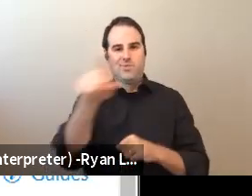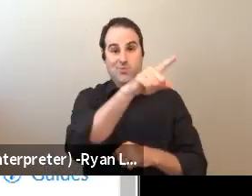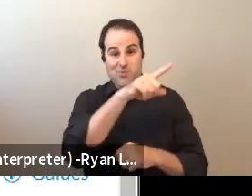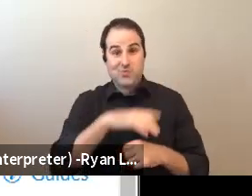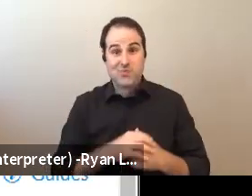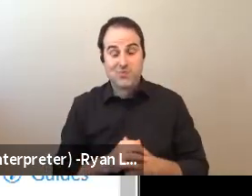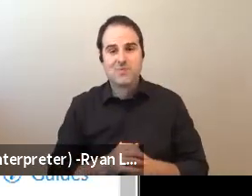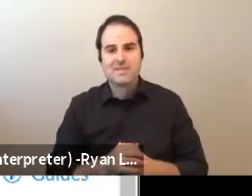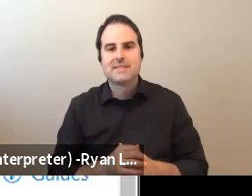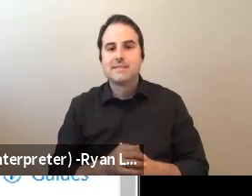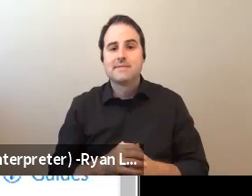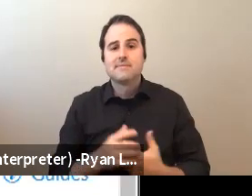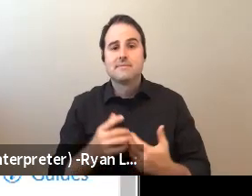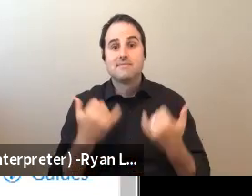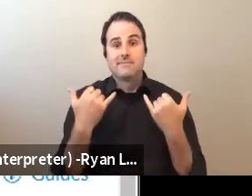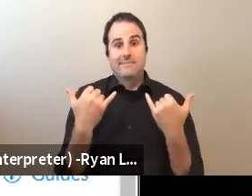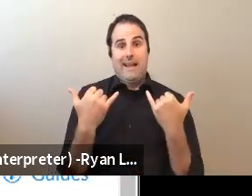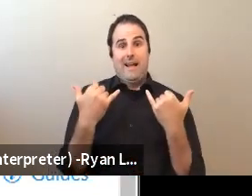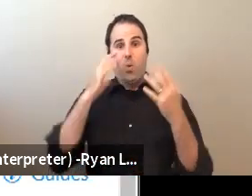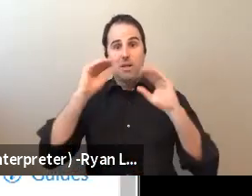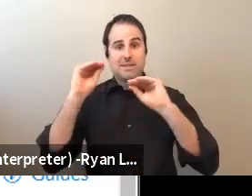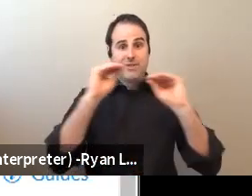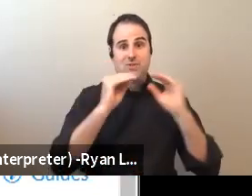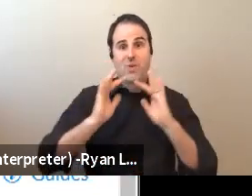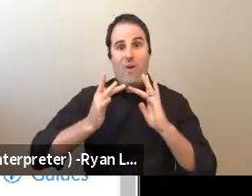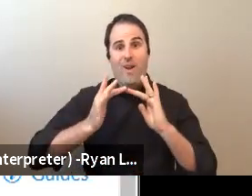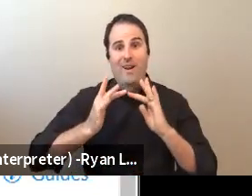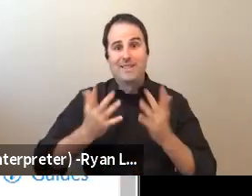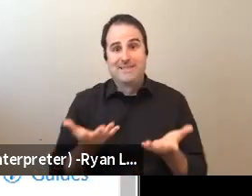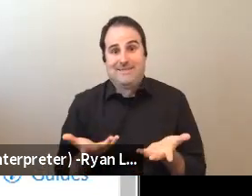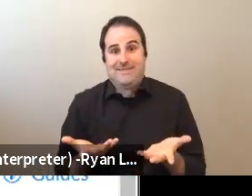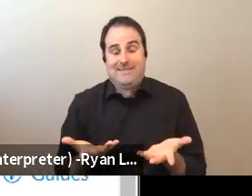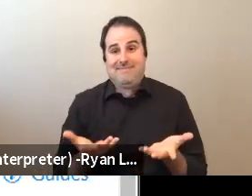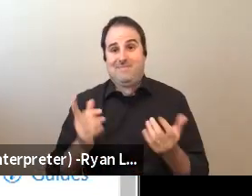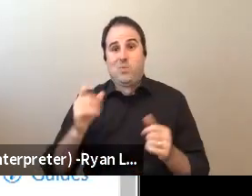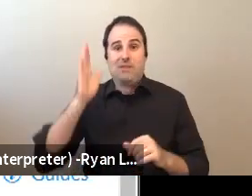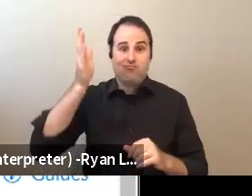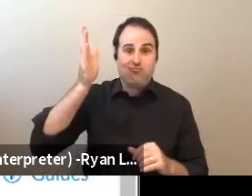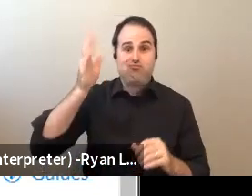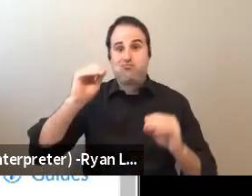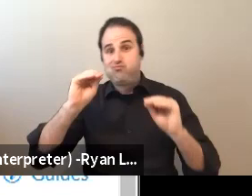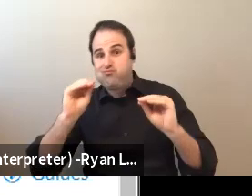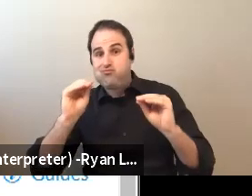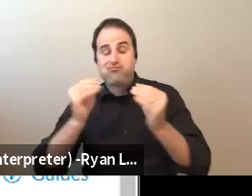Sally Potter: You know, we're in this online environment. This is, this is how you're going to be delivering materials and, you know, and